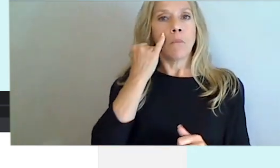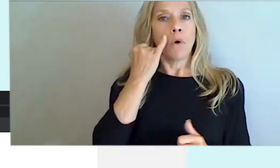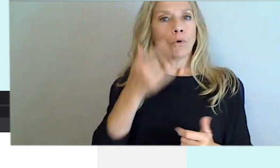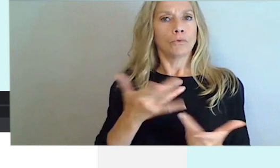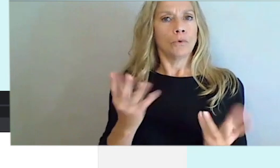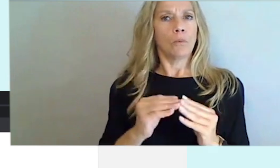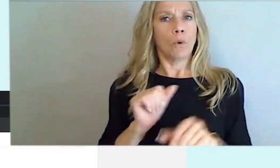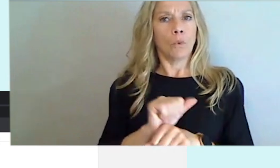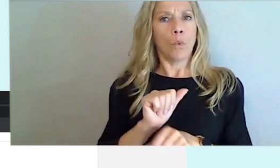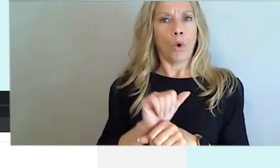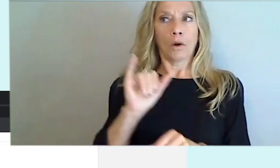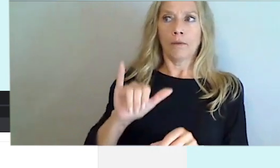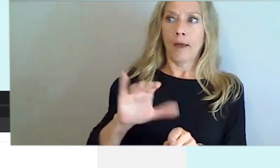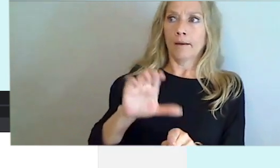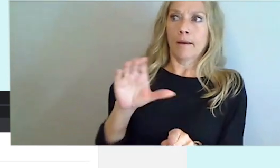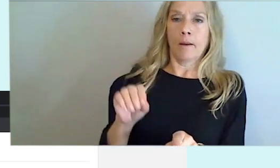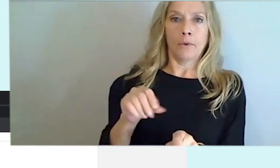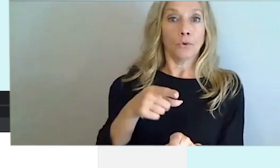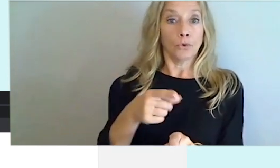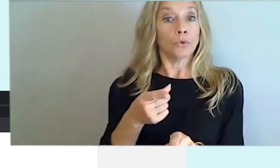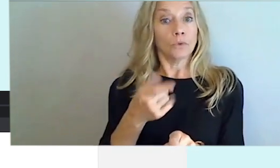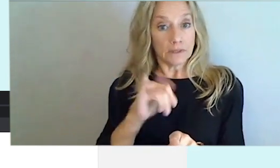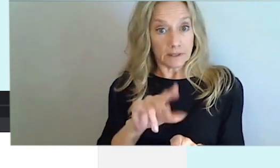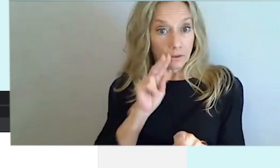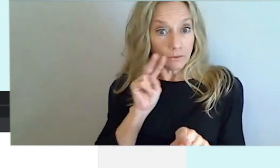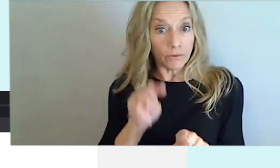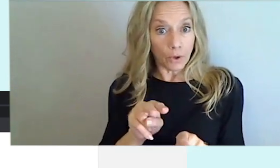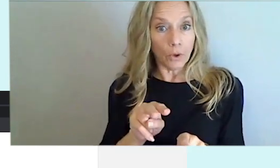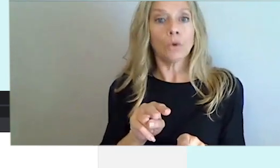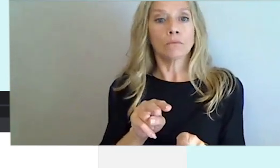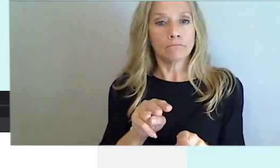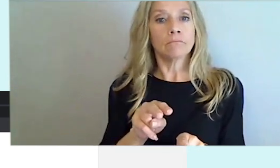you will still review the information to confirm it was correct when you left.